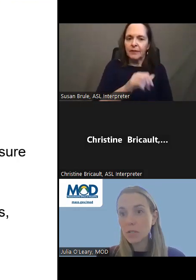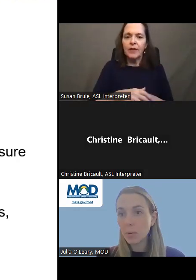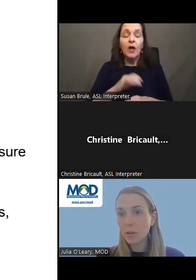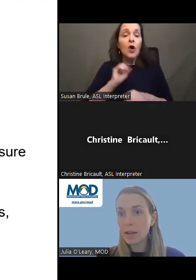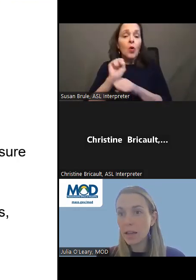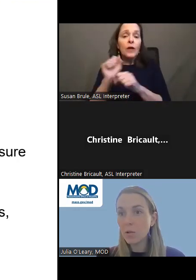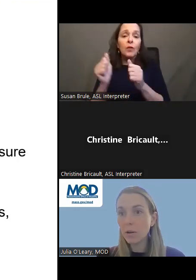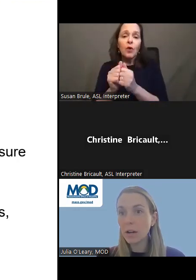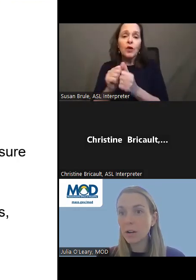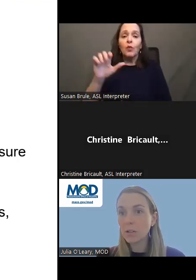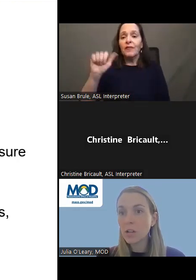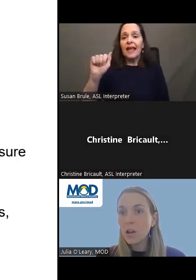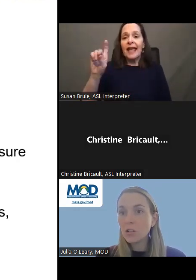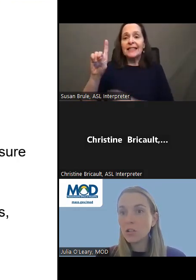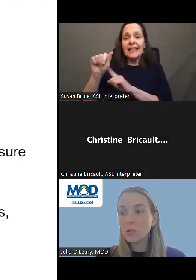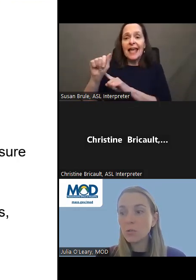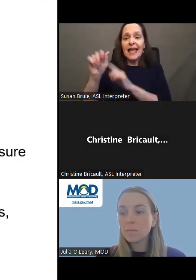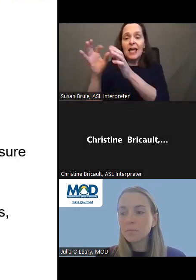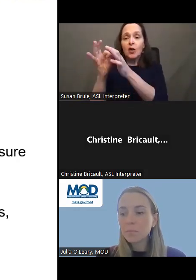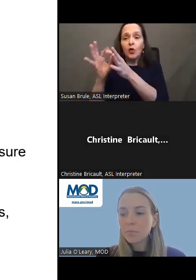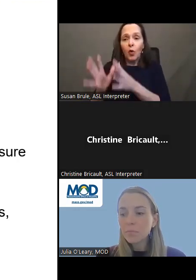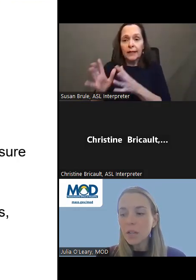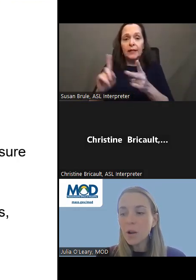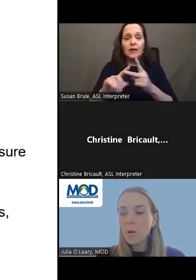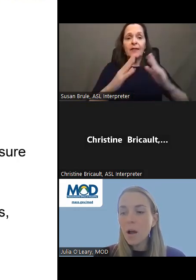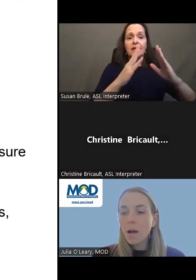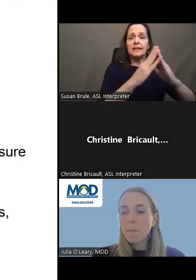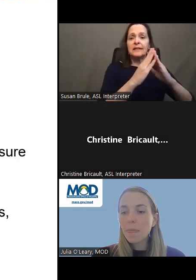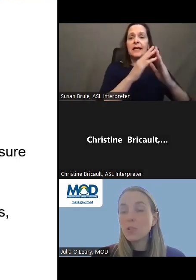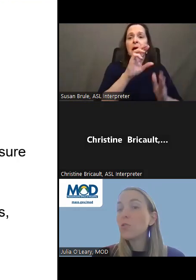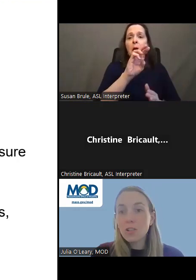municipal ADA coordinators, to do their jobs, to